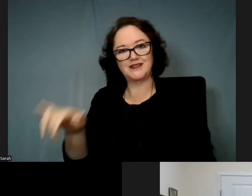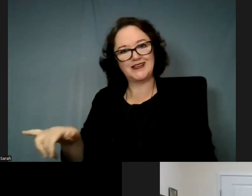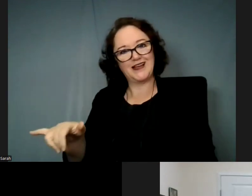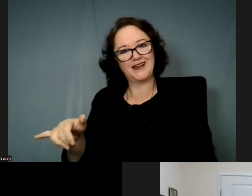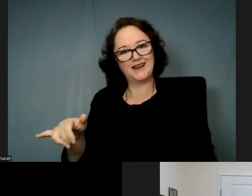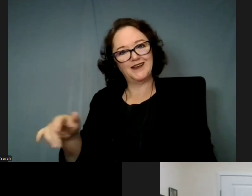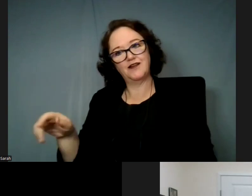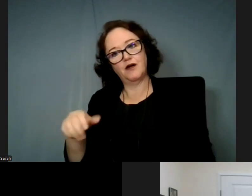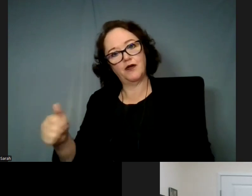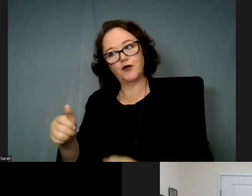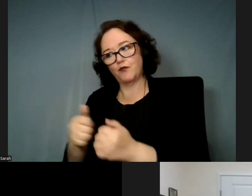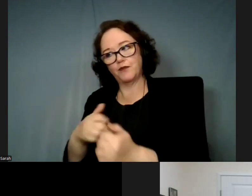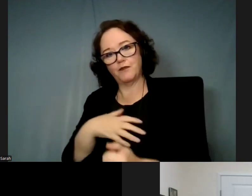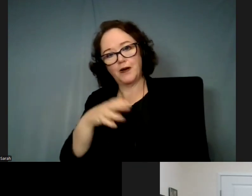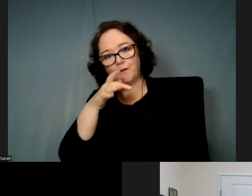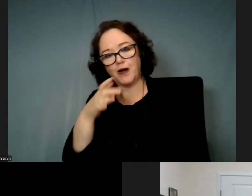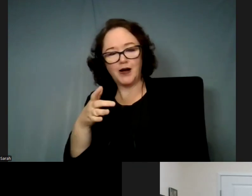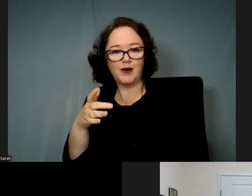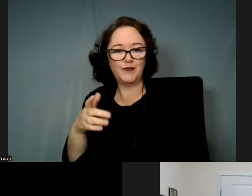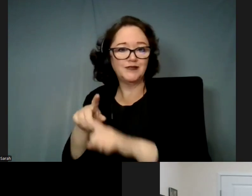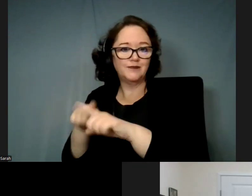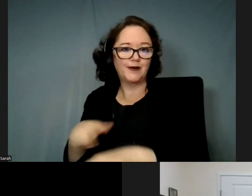when I was at my mom's house, and which is what I sorely